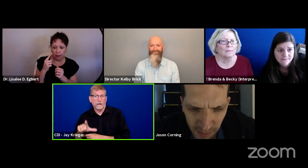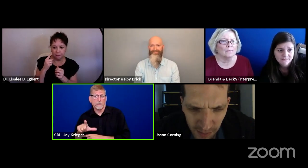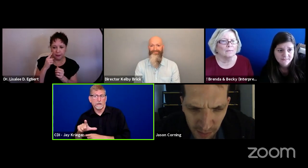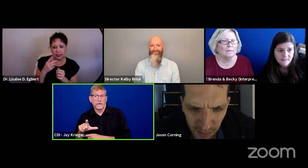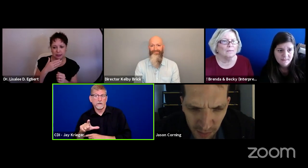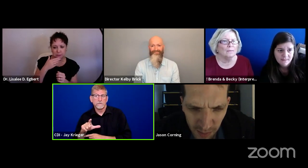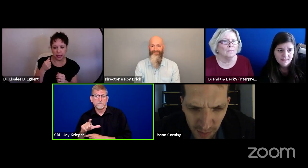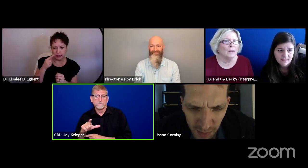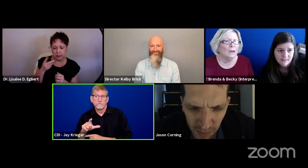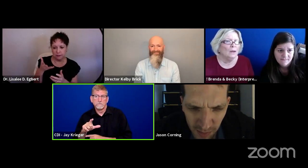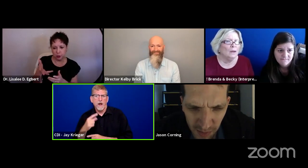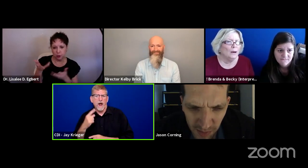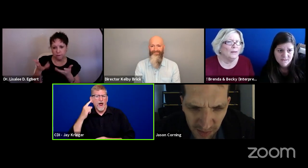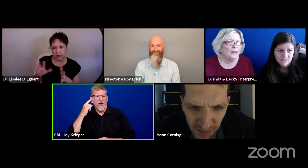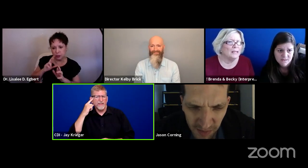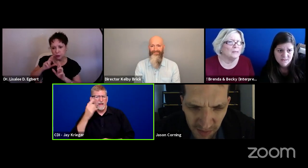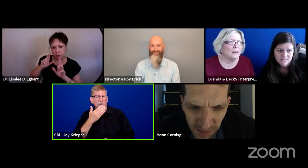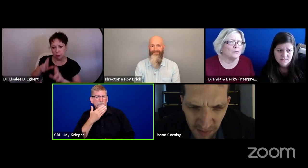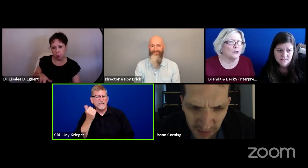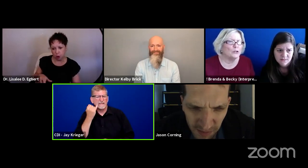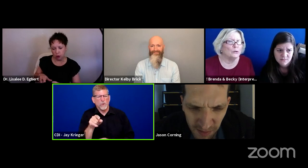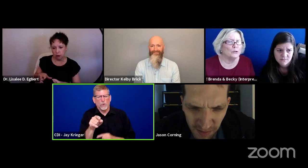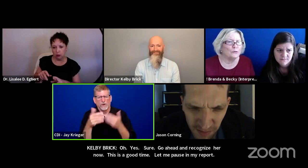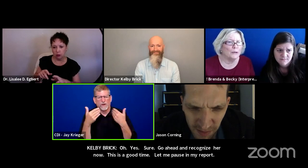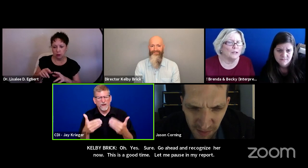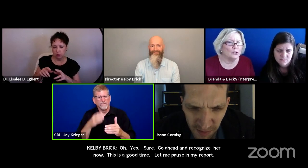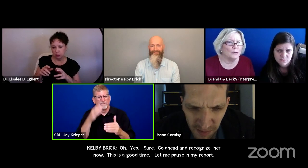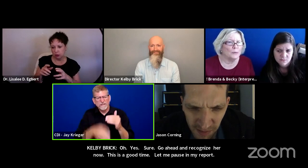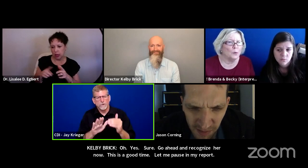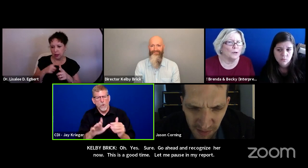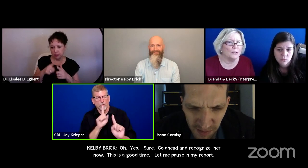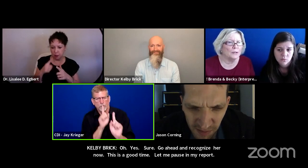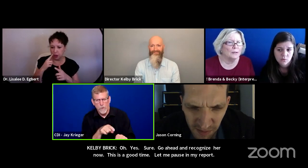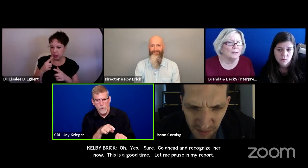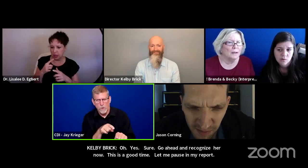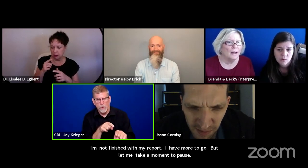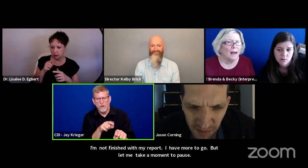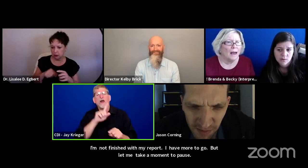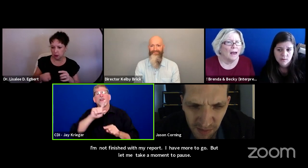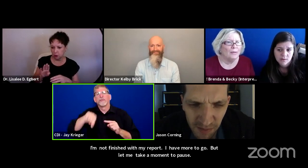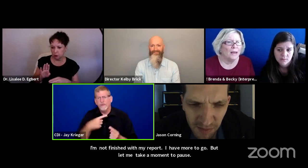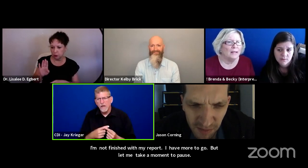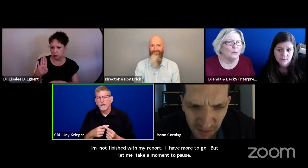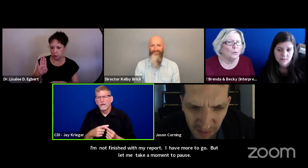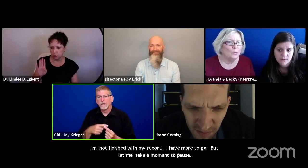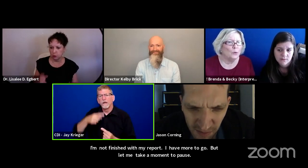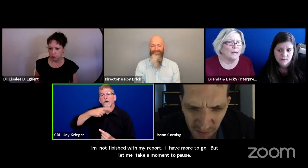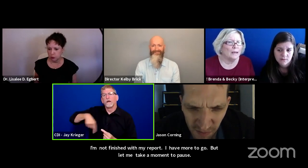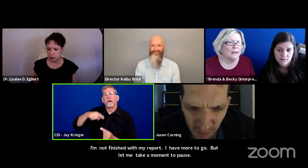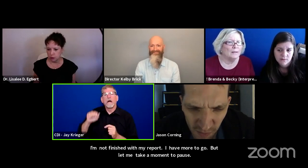Well, I think it's best for you to finish your report and then we can